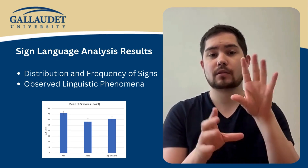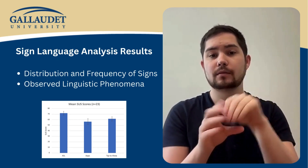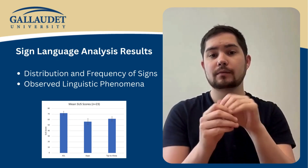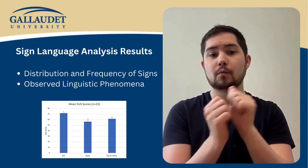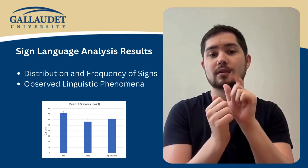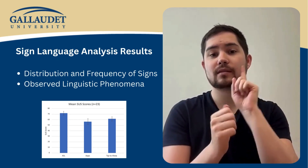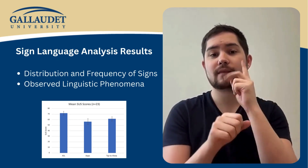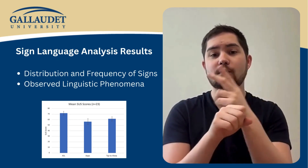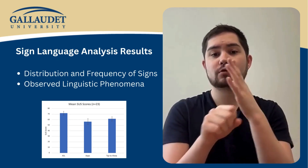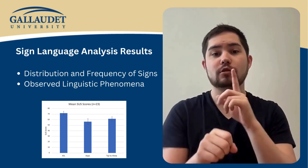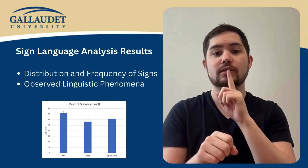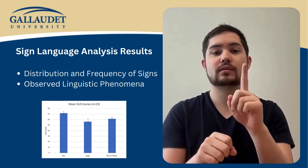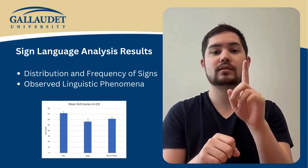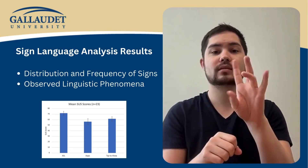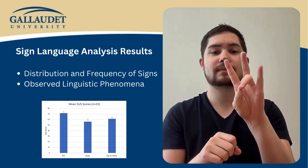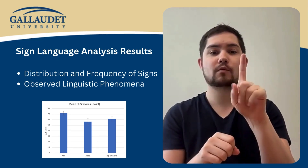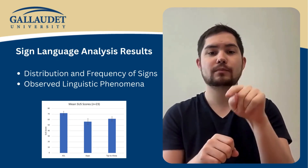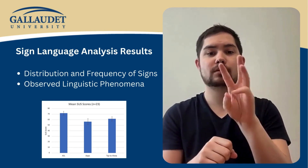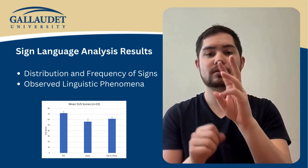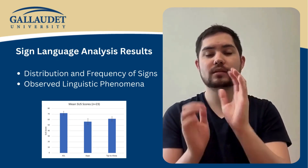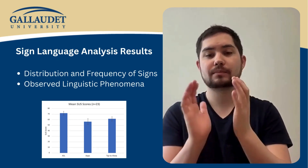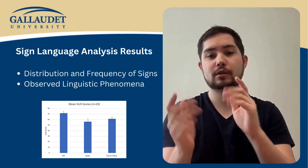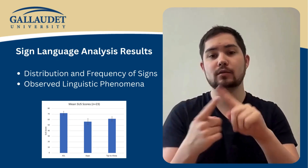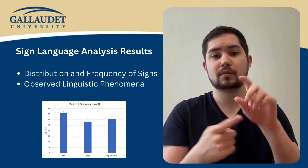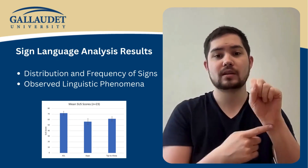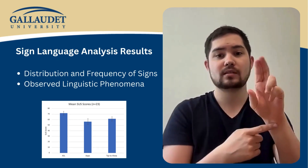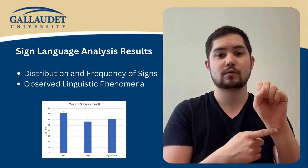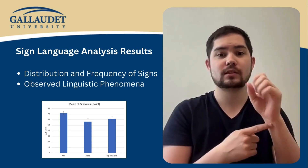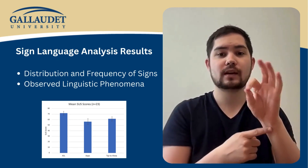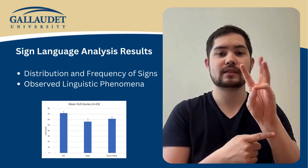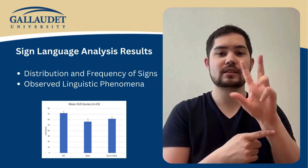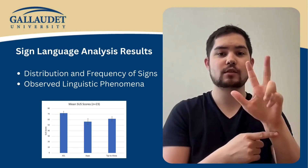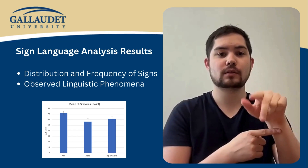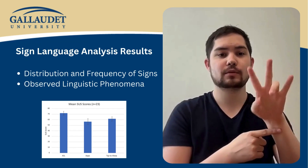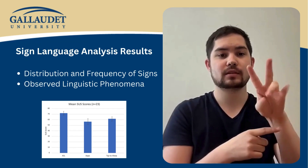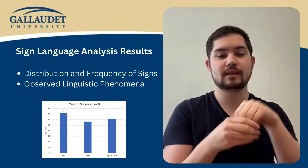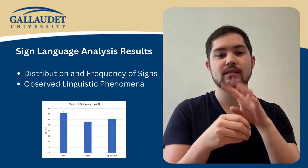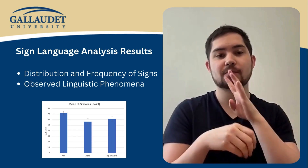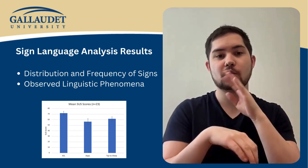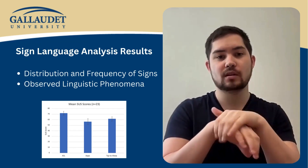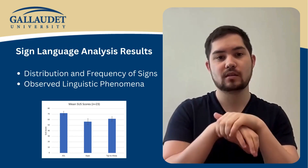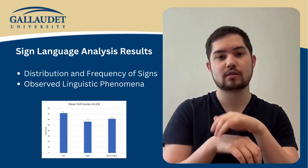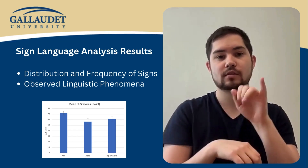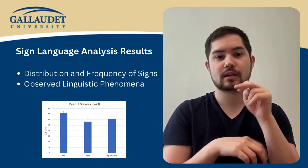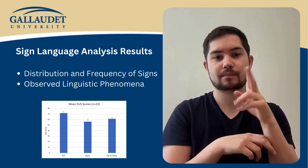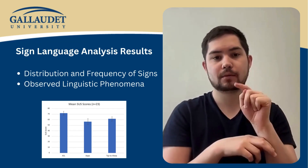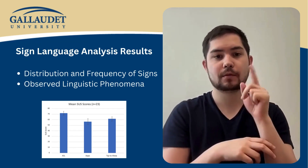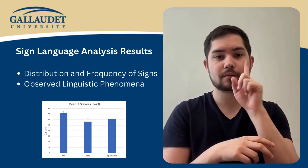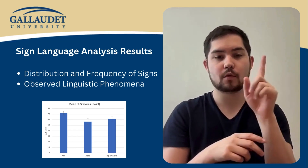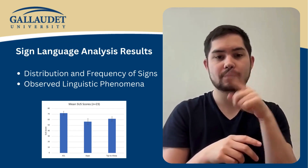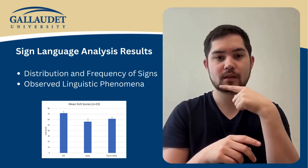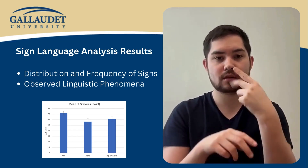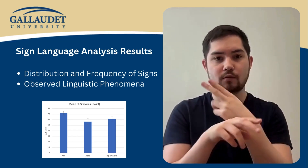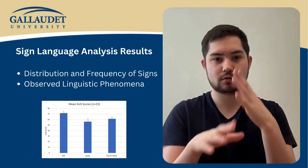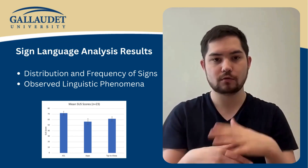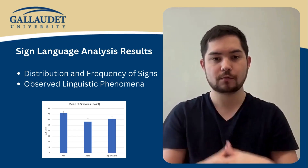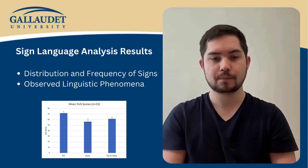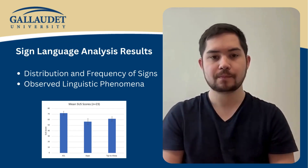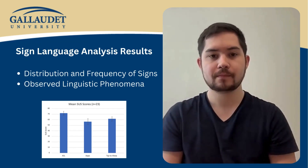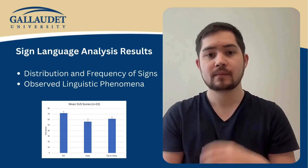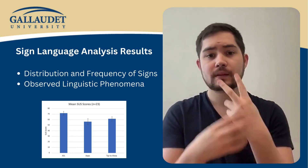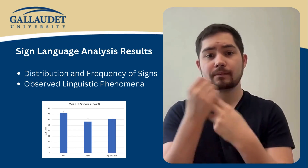for ASL input among deaf users is 71.6 compared to a SUS of 63.7 in spoken English input for hearing